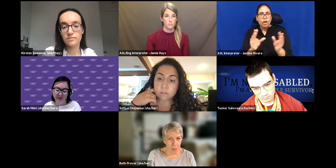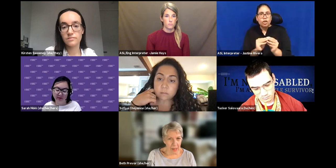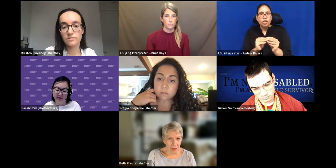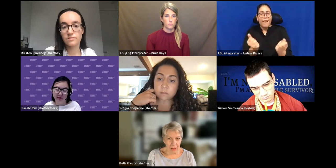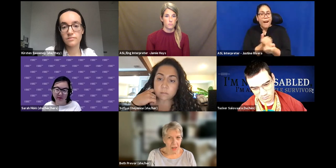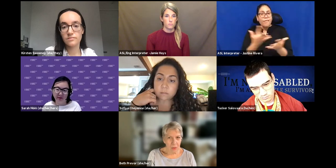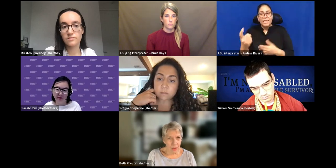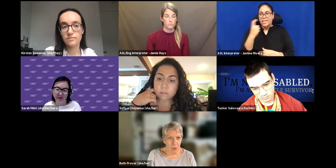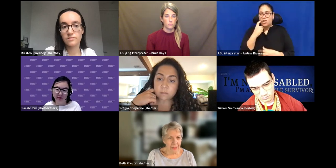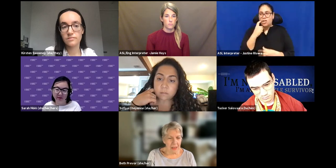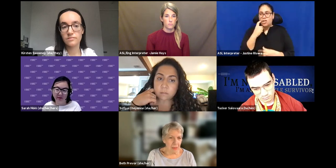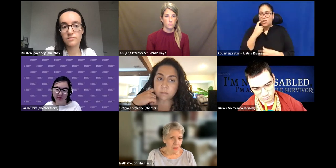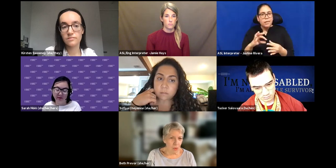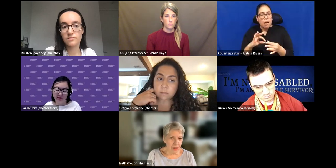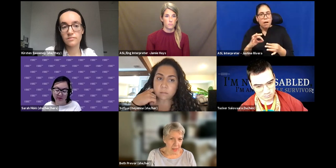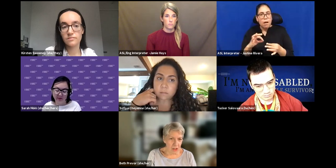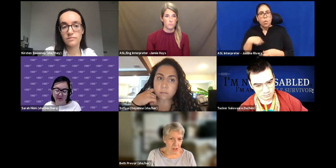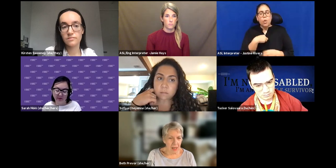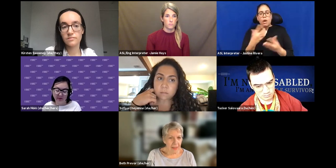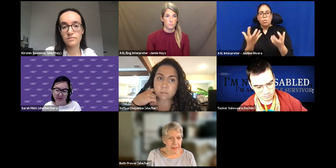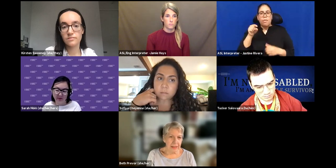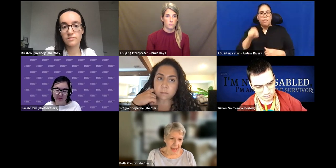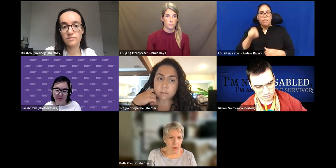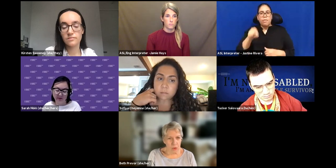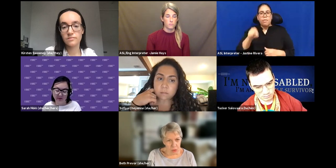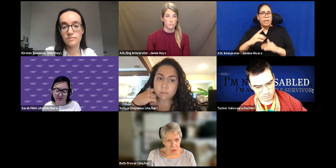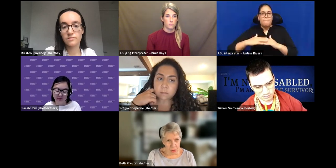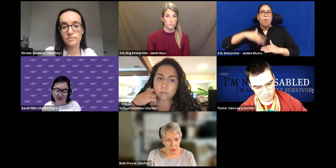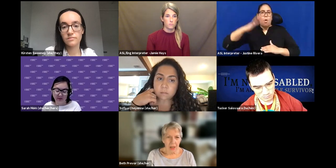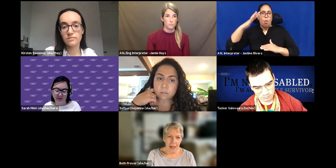about, we want this to be more than just this is how you do a